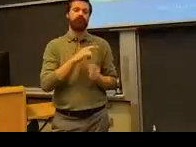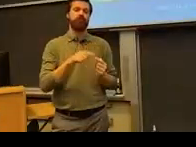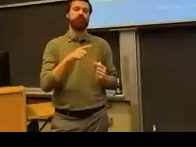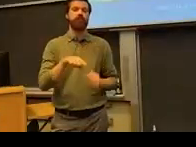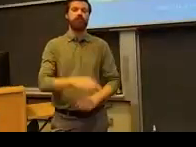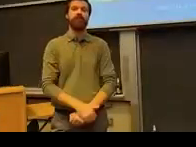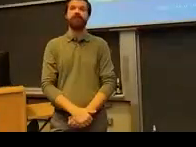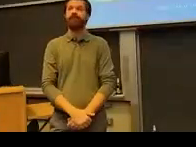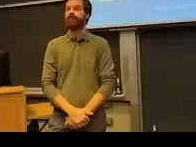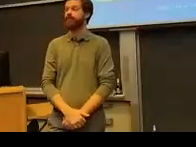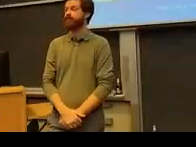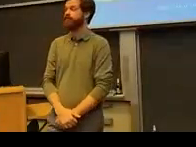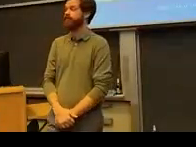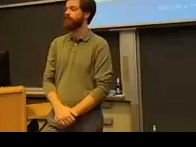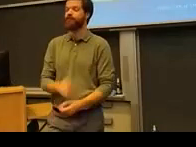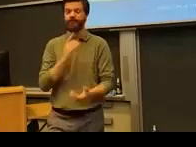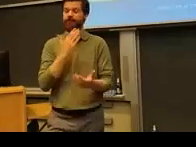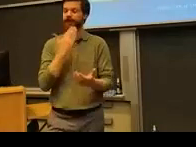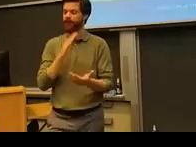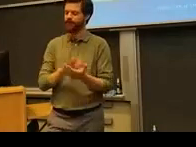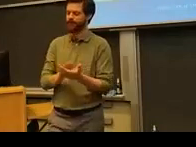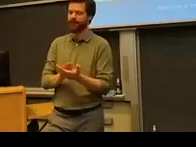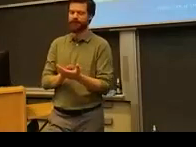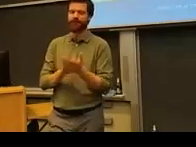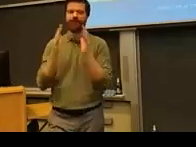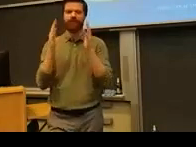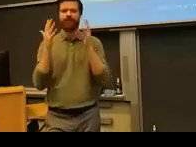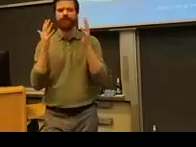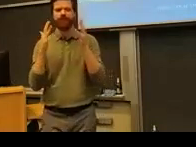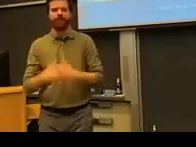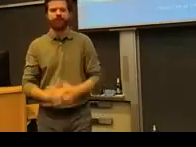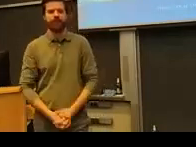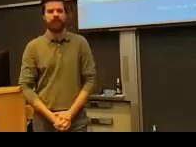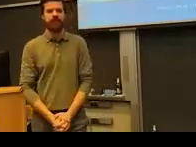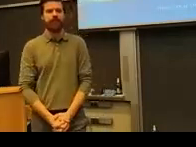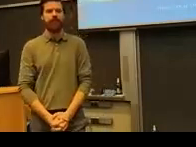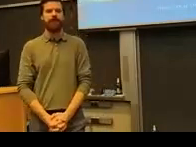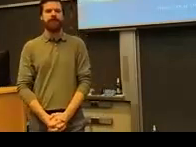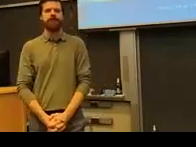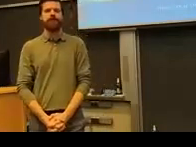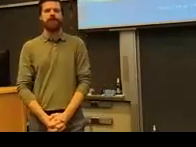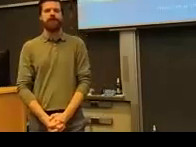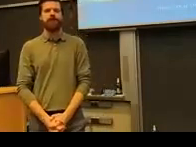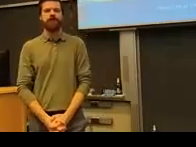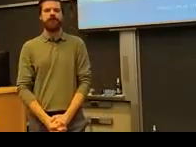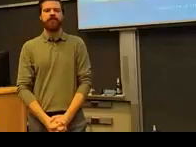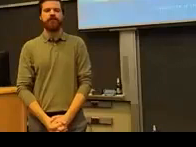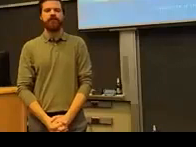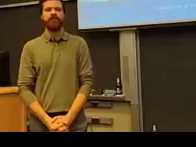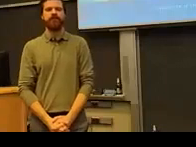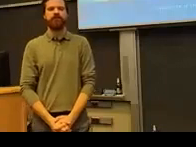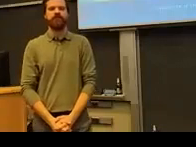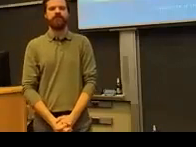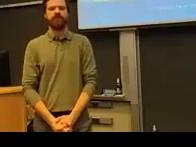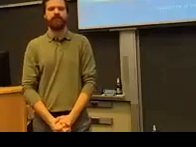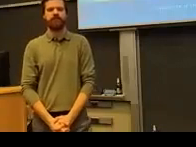questions supposed to leave that